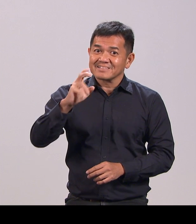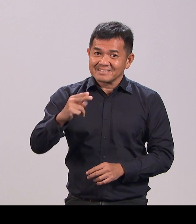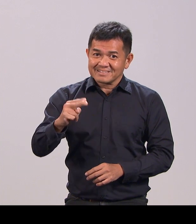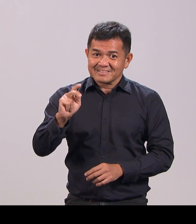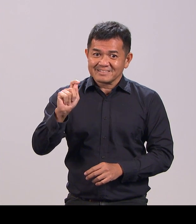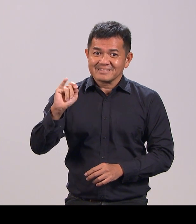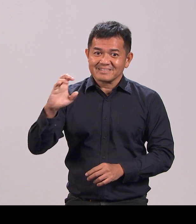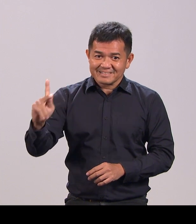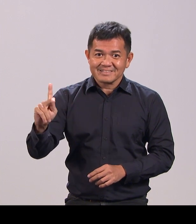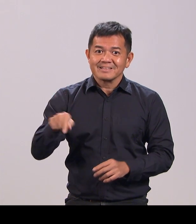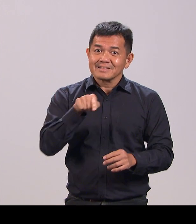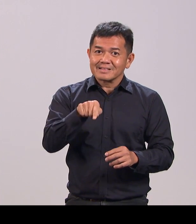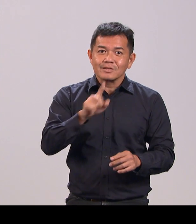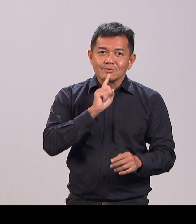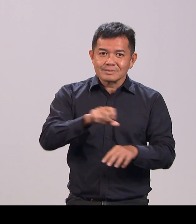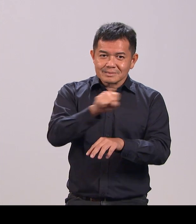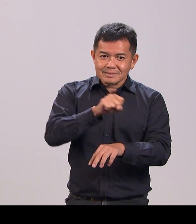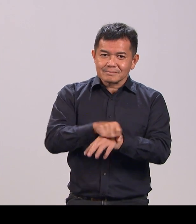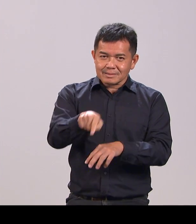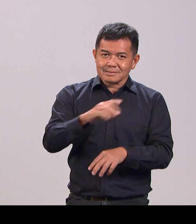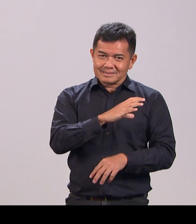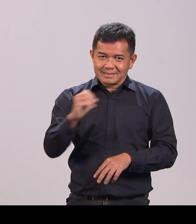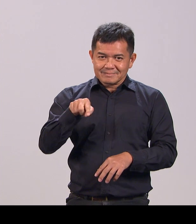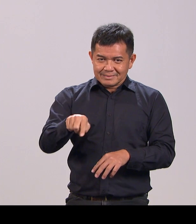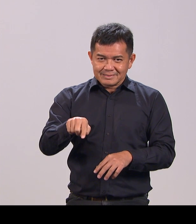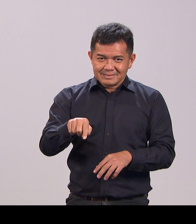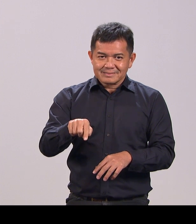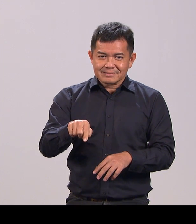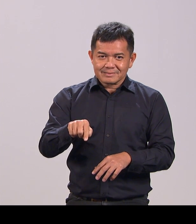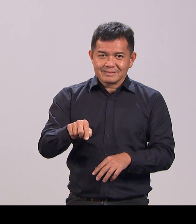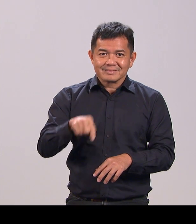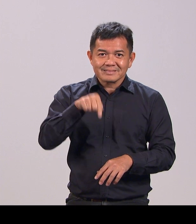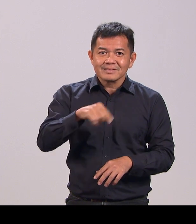It is ten years old now and it employs 110 people. You know some of the things they make